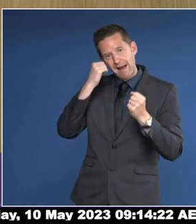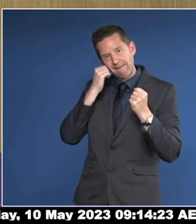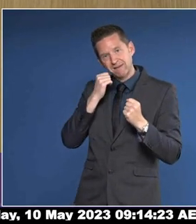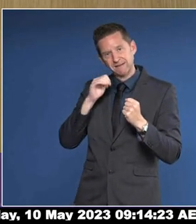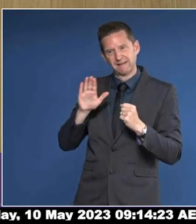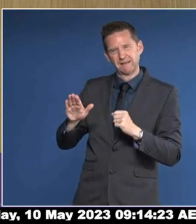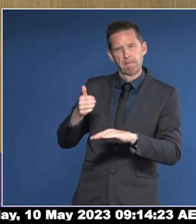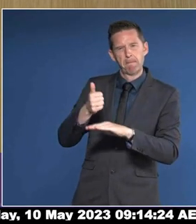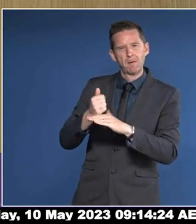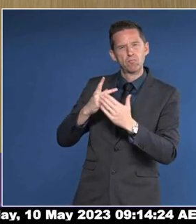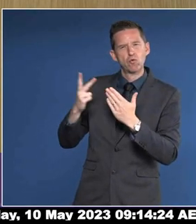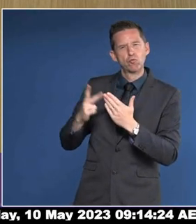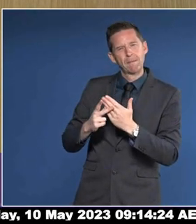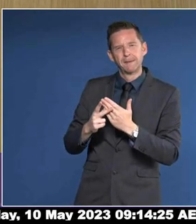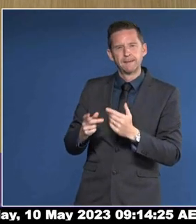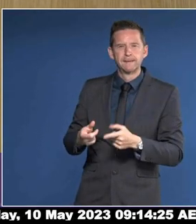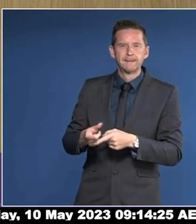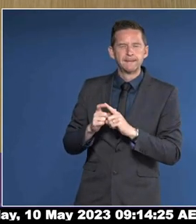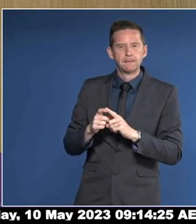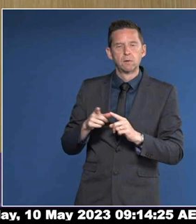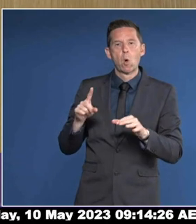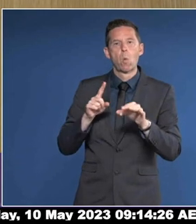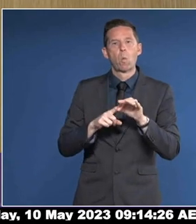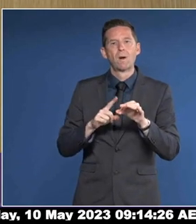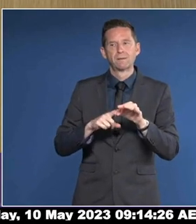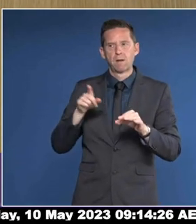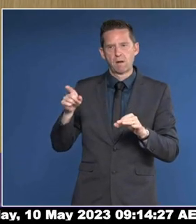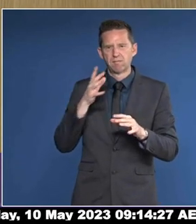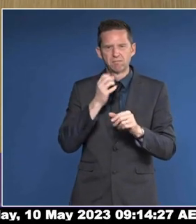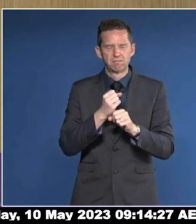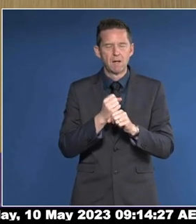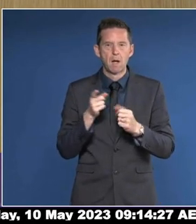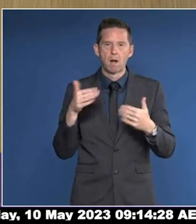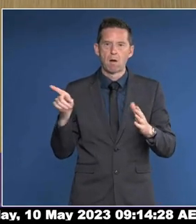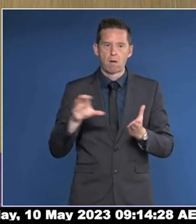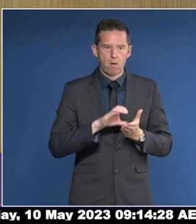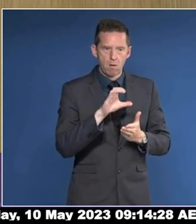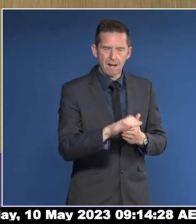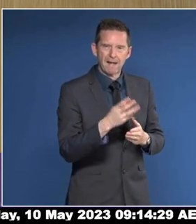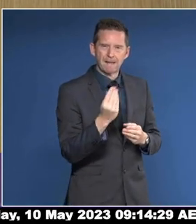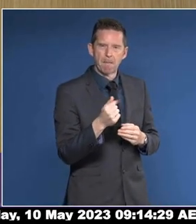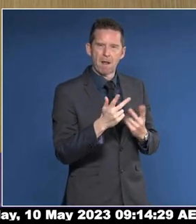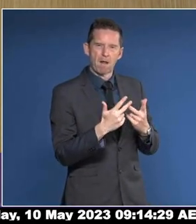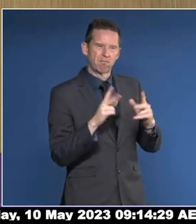The Queensland Government certainly funds a number of secondary services, so prevention